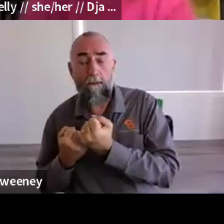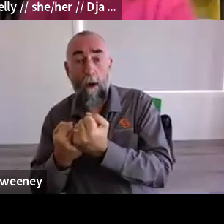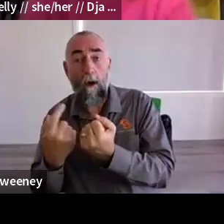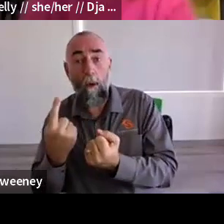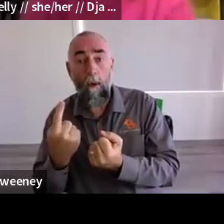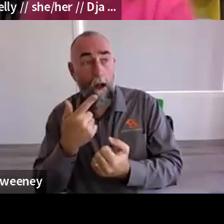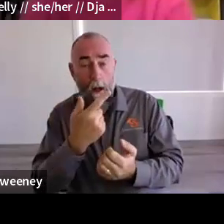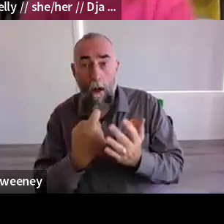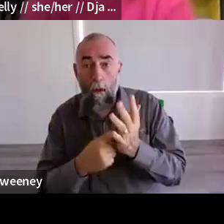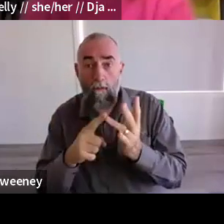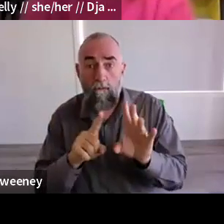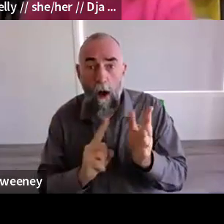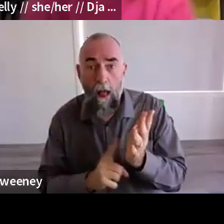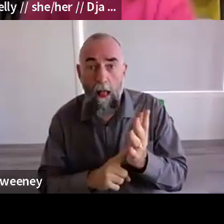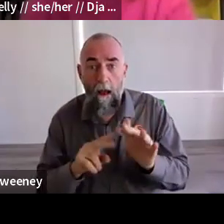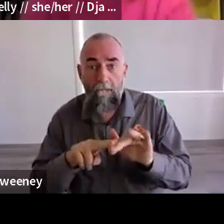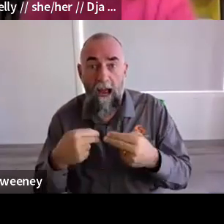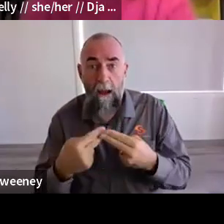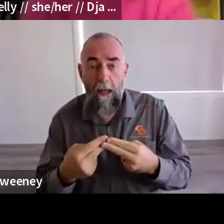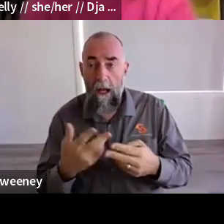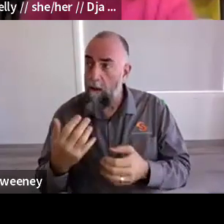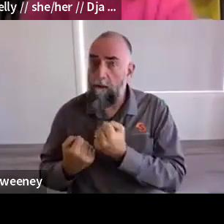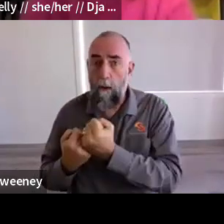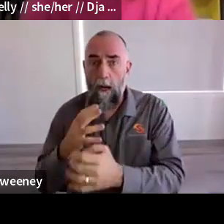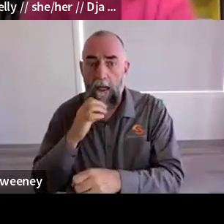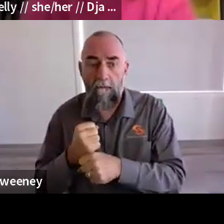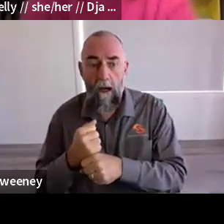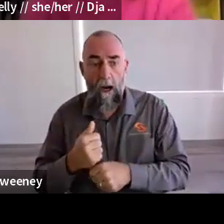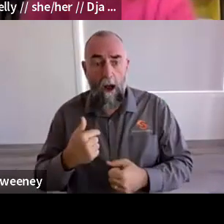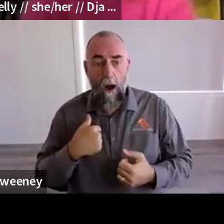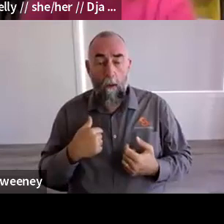then we should get a lot more than what we're getting. Where is all that money